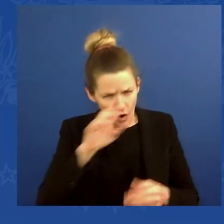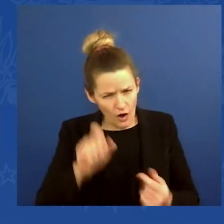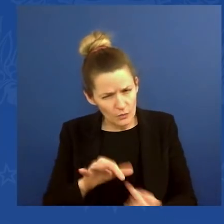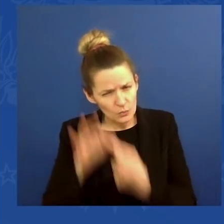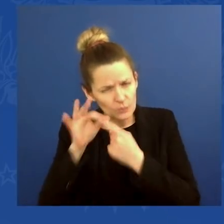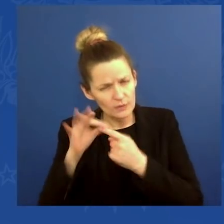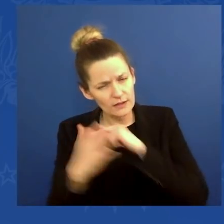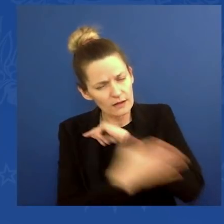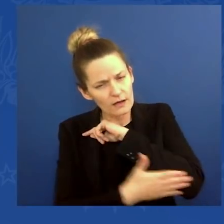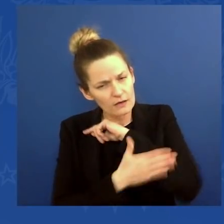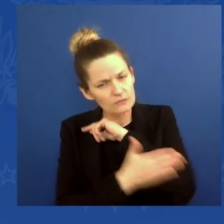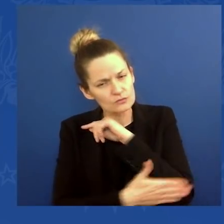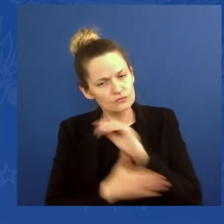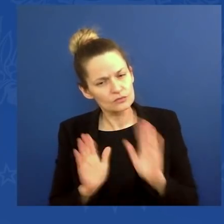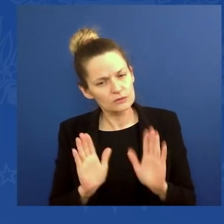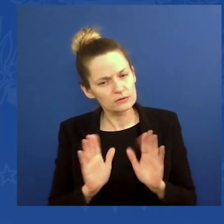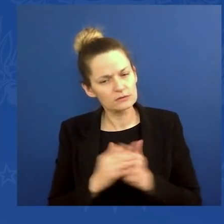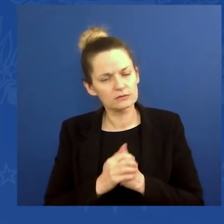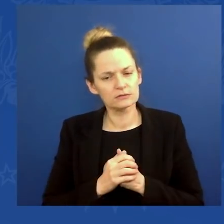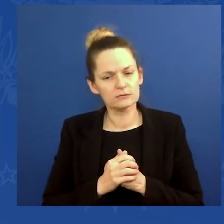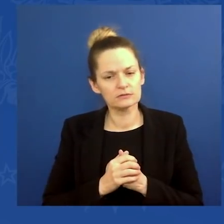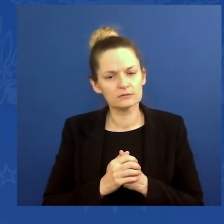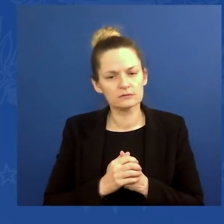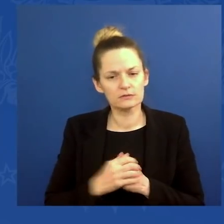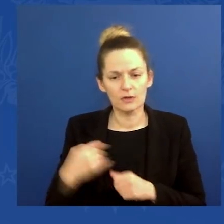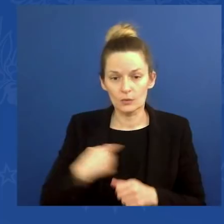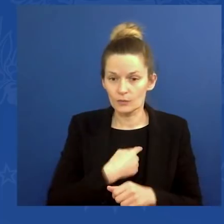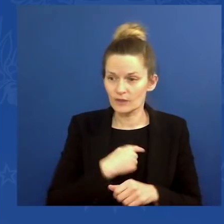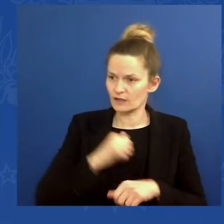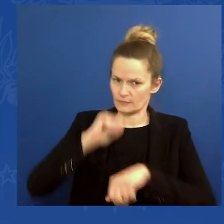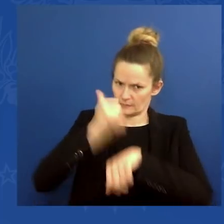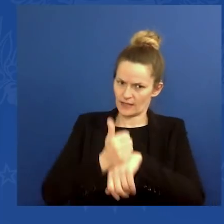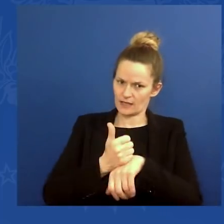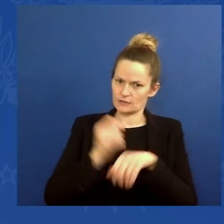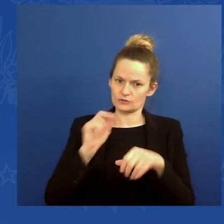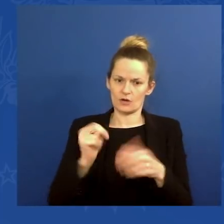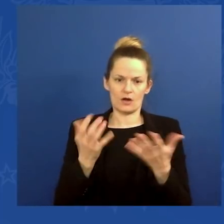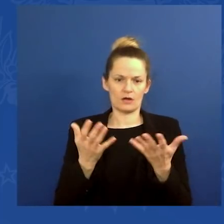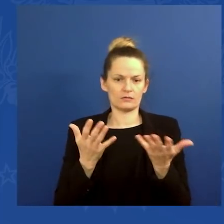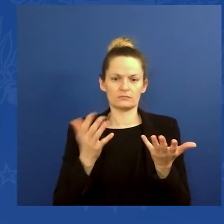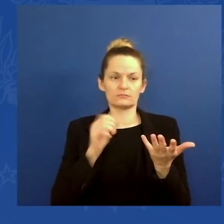We're the only country based upon -- organizationally -- not geography, not ethnicity,